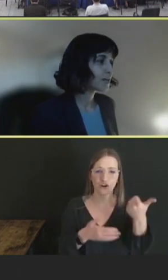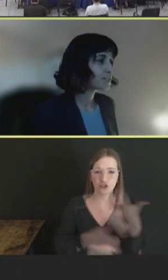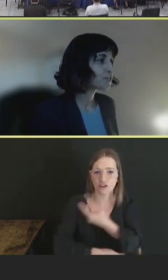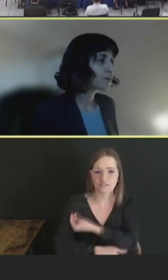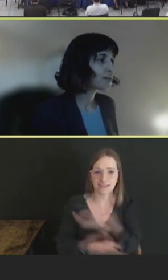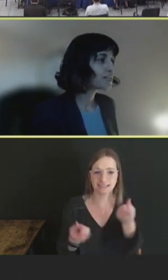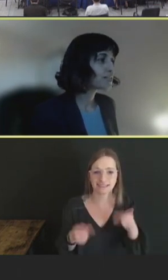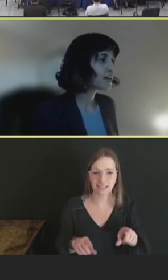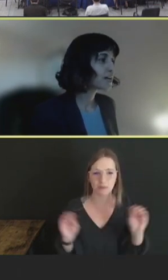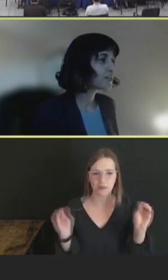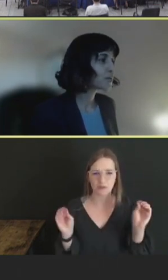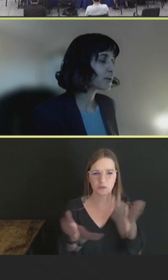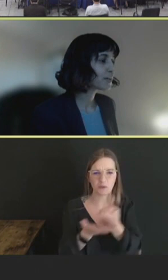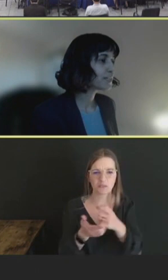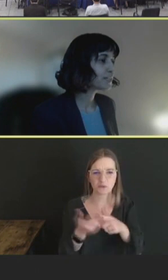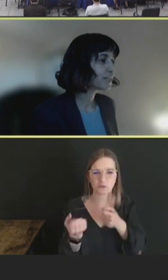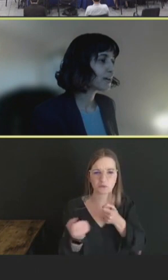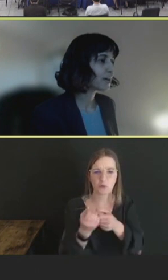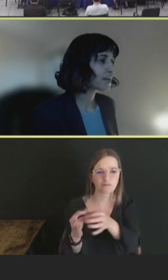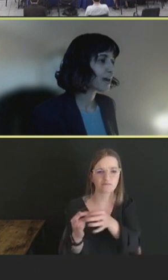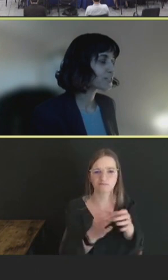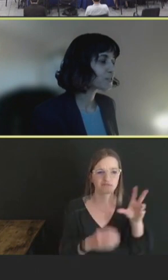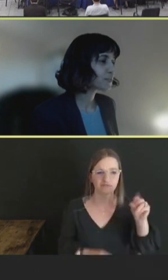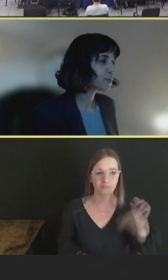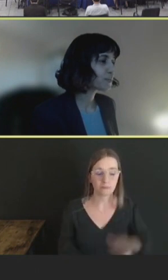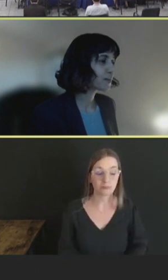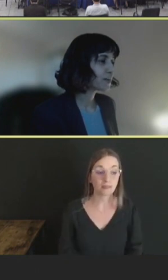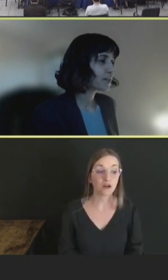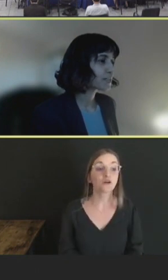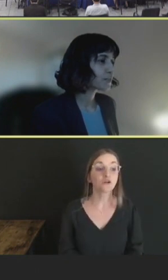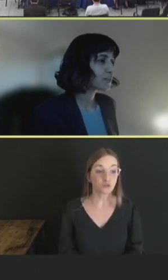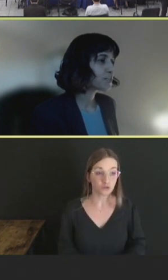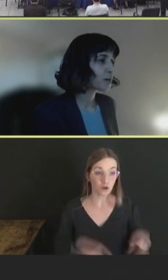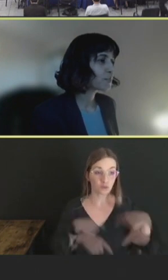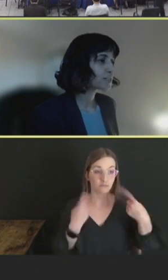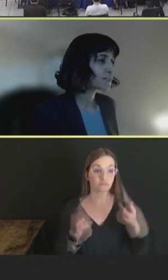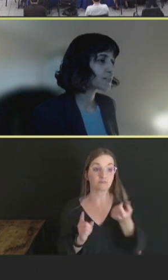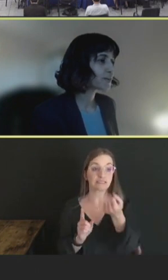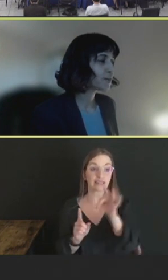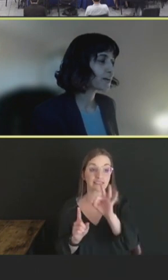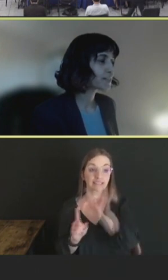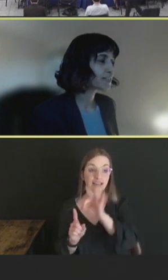So during 1999 to 2019, GACVS has reviewed several key topics at the center of vaccine